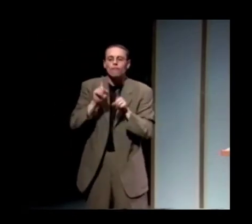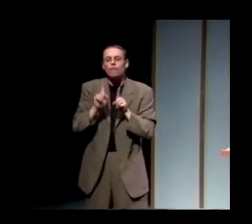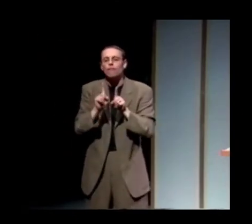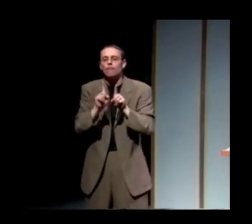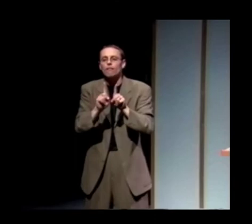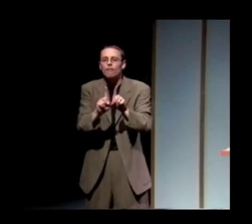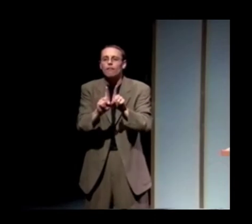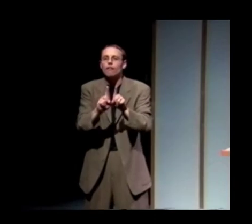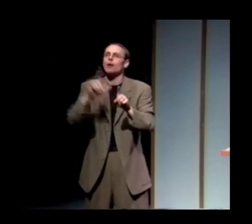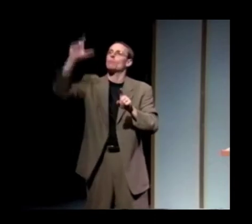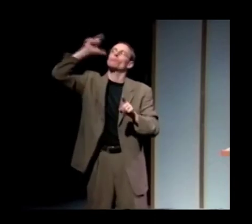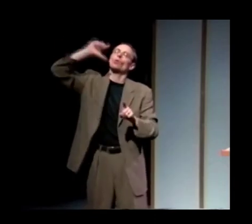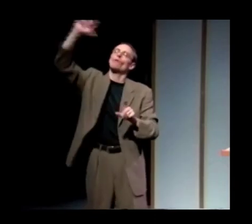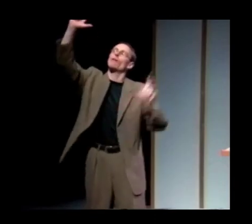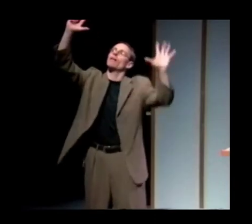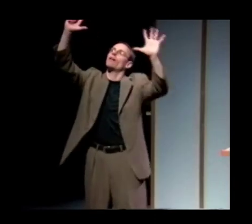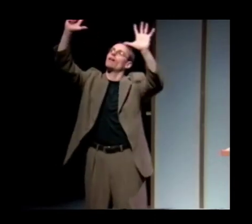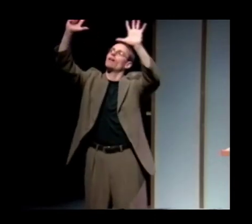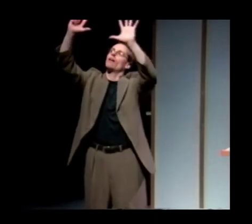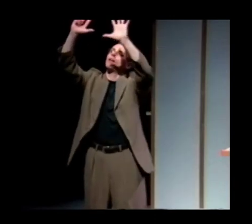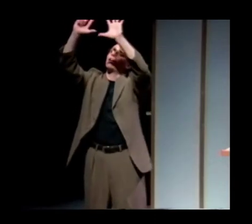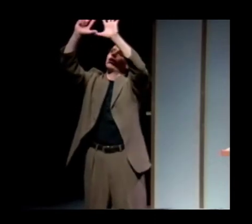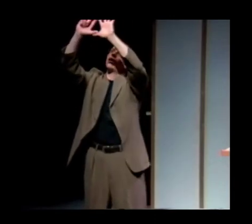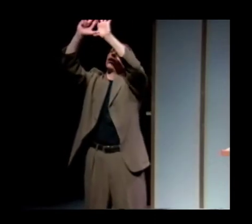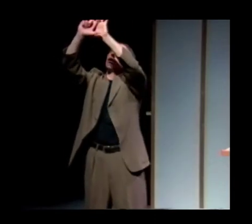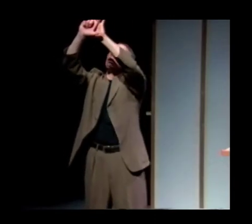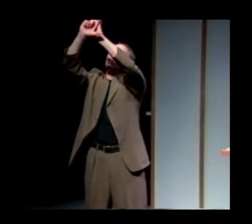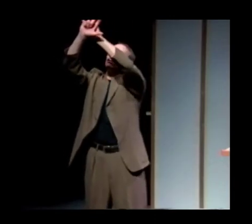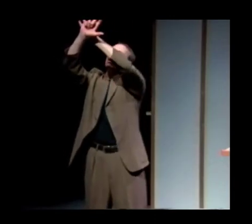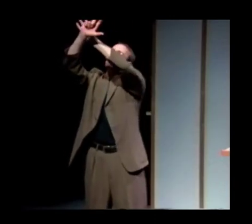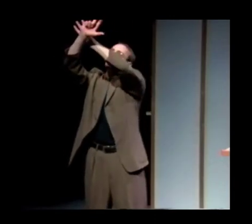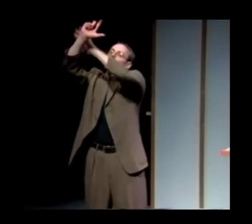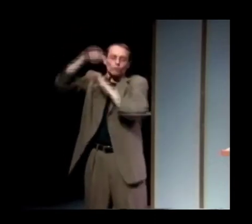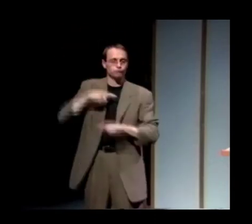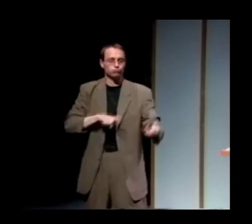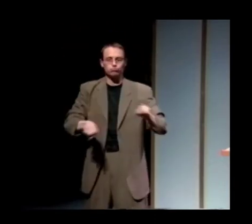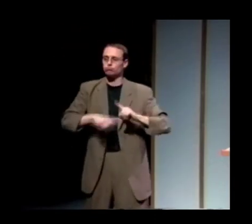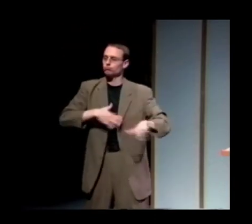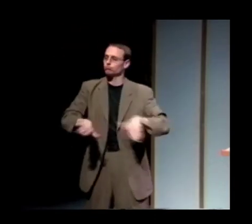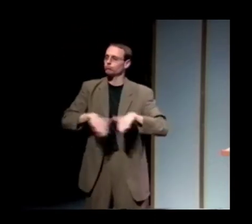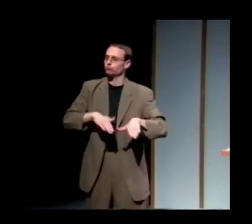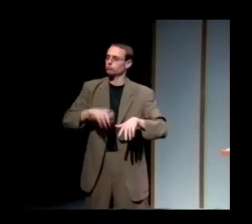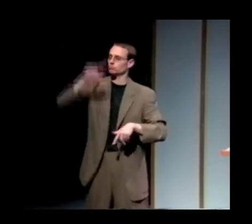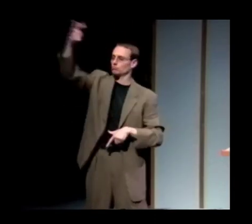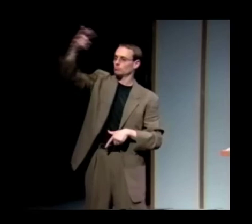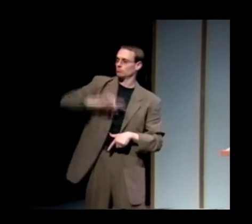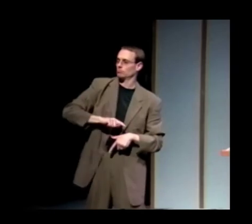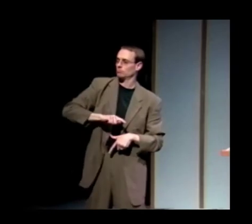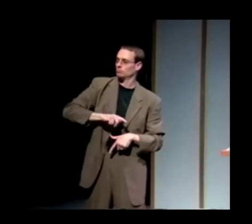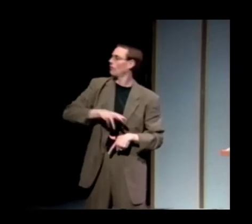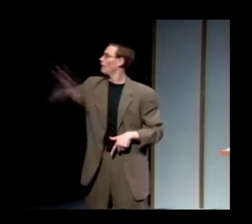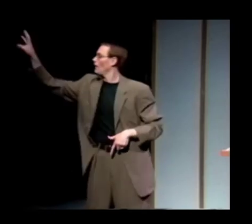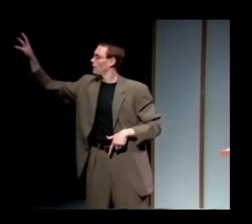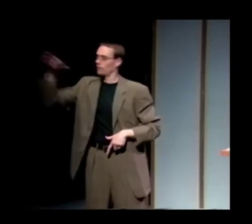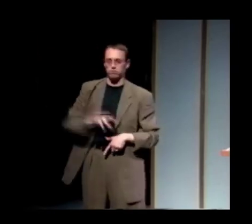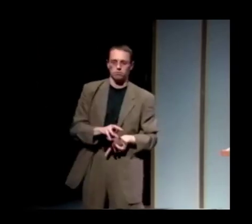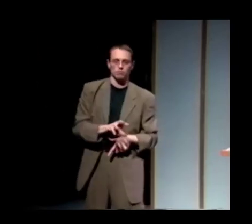AND THEN YOU CUT AWAY TO THE SHIP, OR YOU SEE TWO PEOPLE WALKING IN THE PARK, AND THEN YOU CUT AWAY TO THE MOON, AND YOU SEE THE MOON,